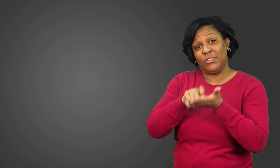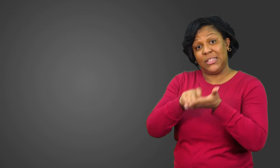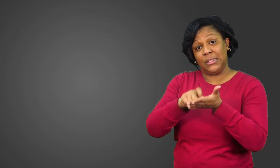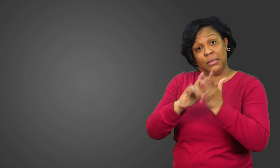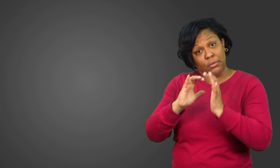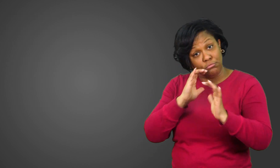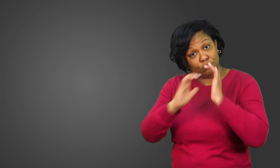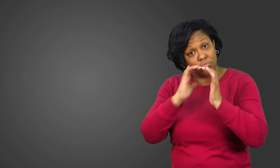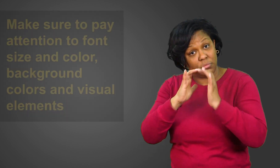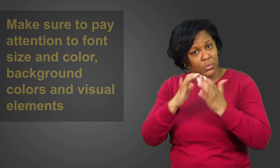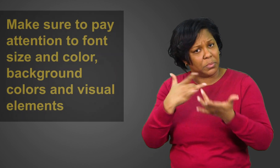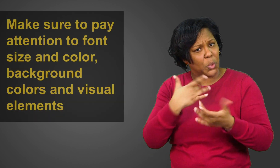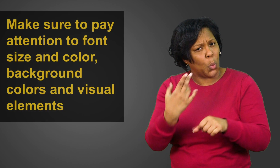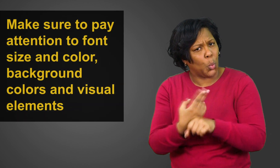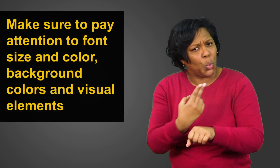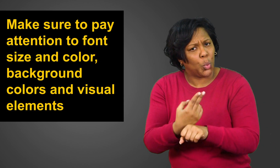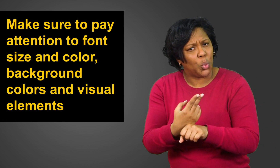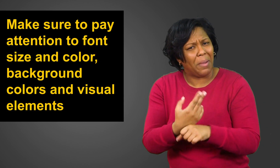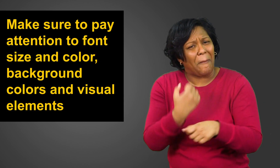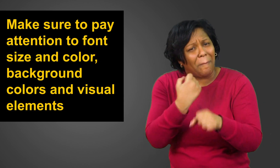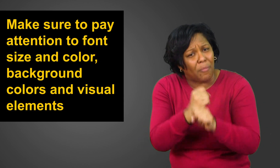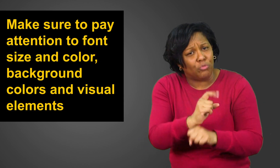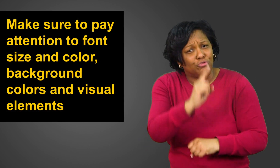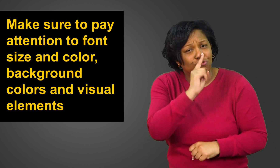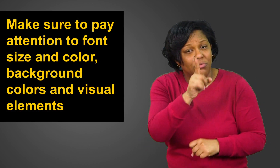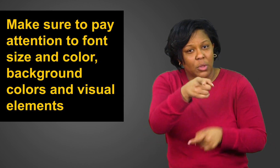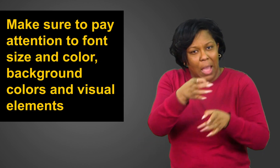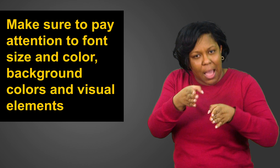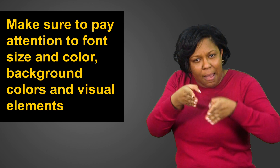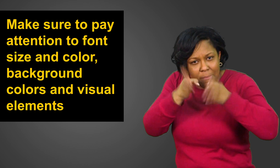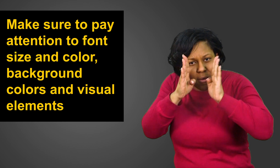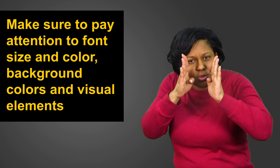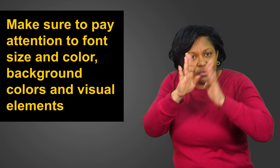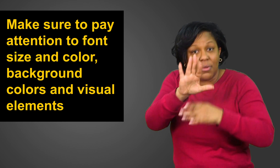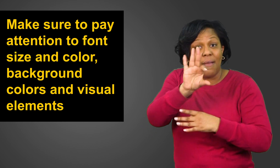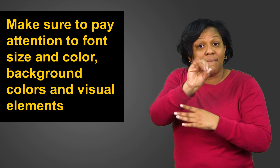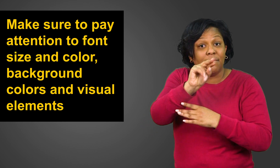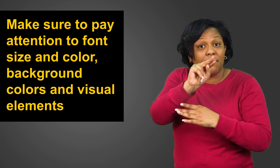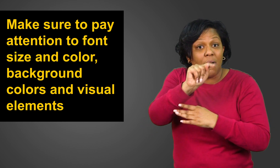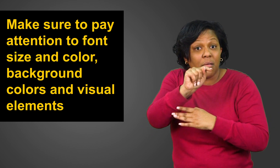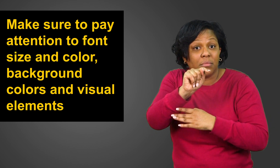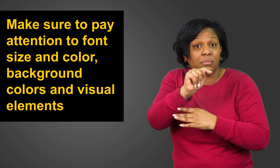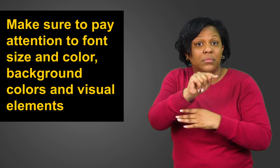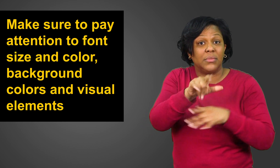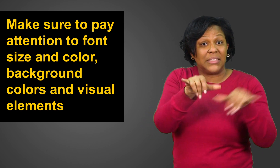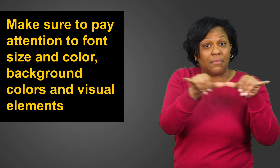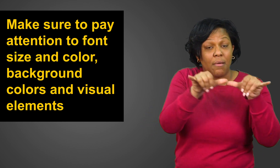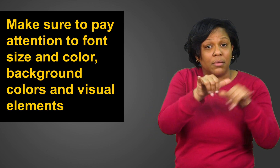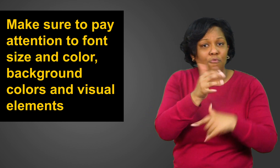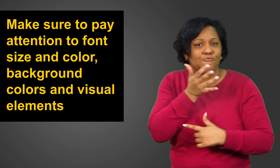If written communication is used, make sure to pay attention to the font size and color,